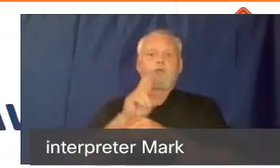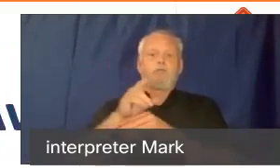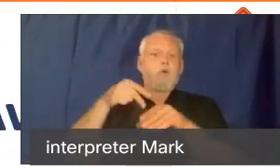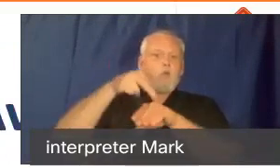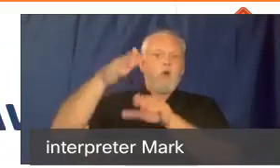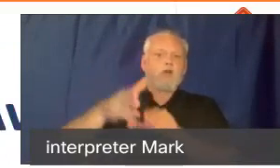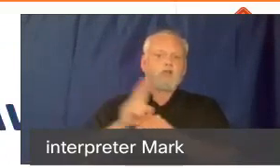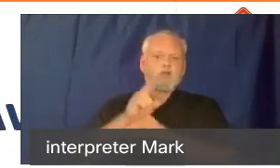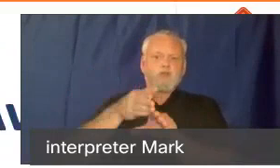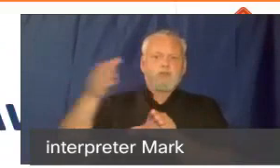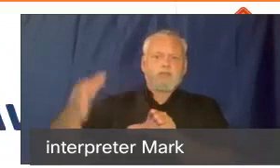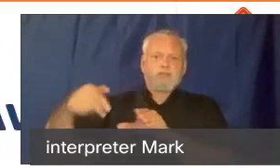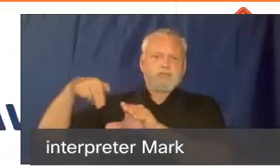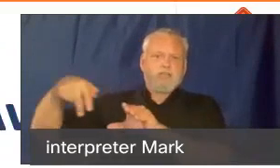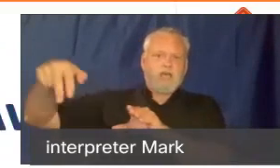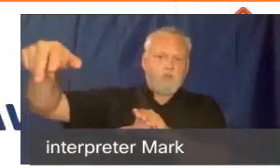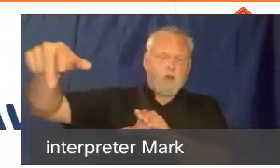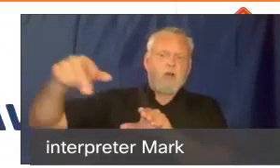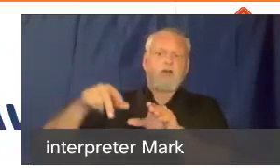From 1st street Northeast and sort of bend around onto.